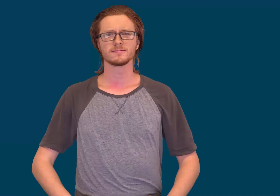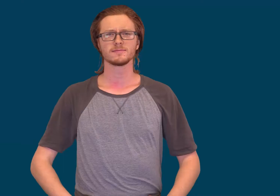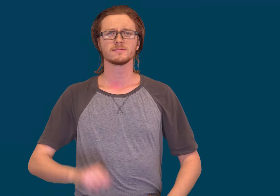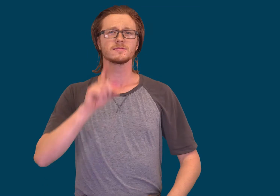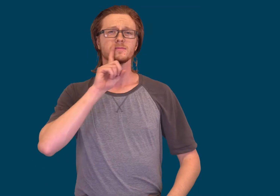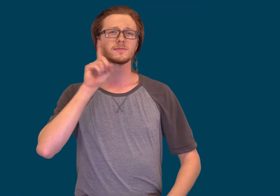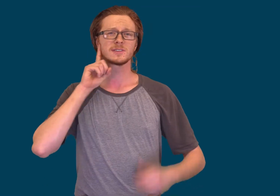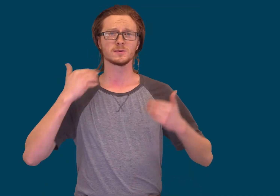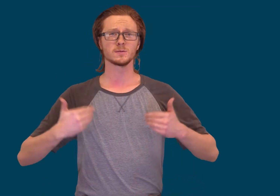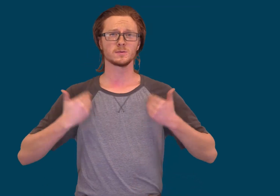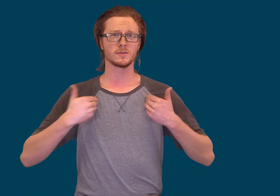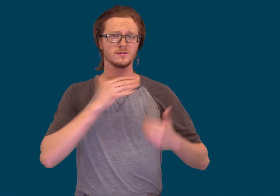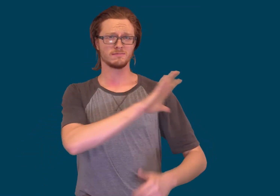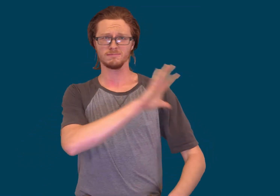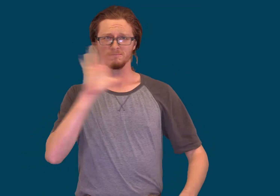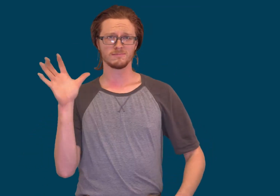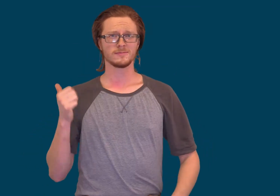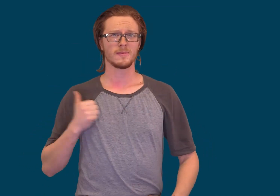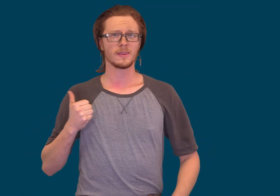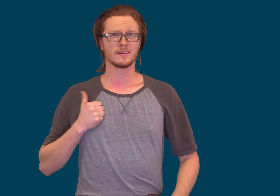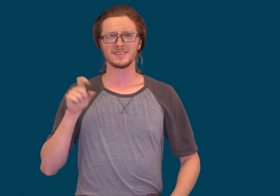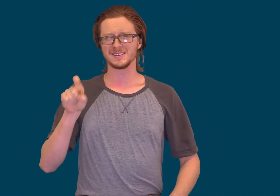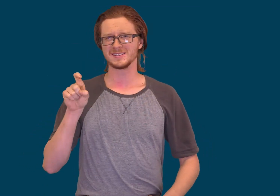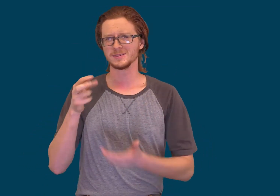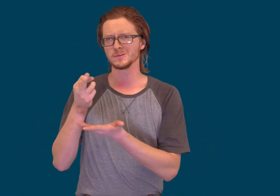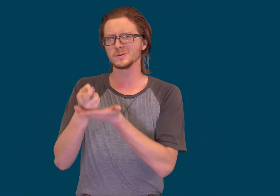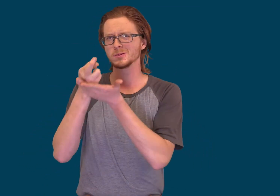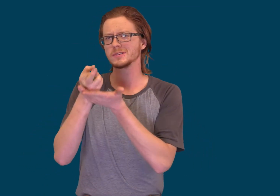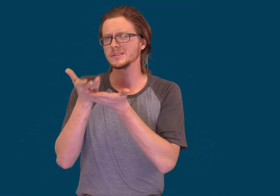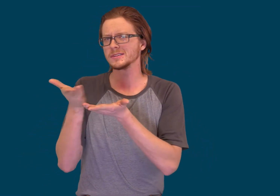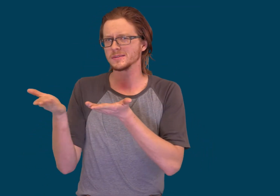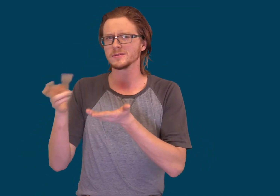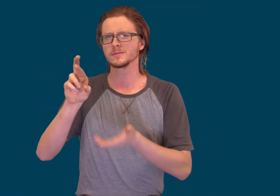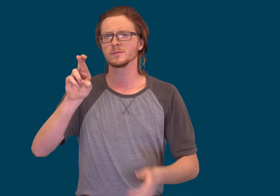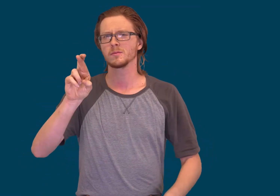We need mental illness and health resources